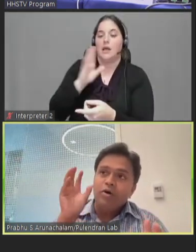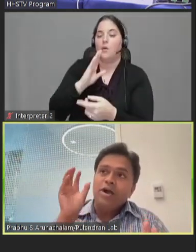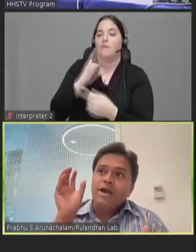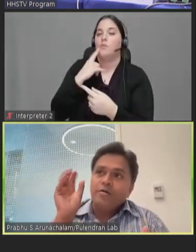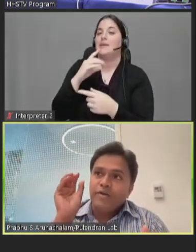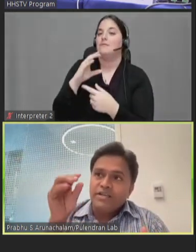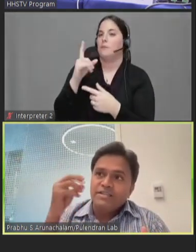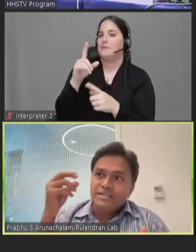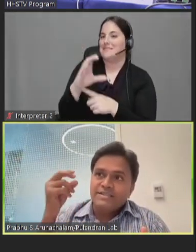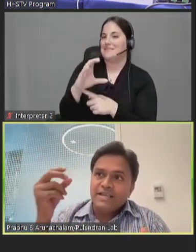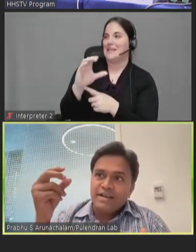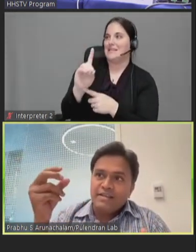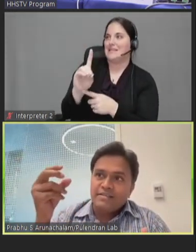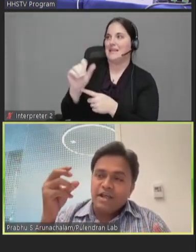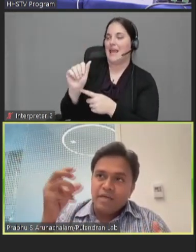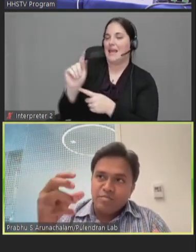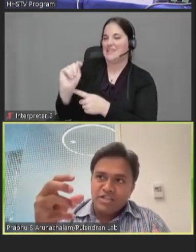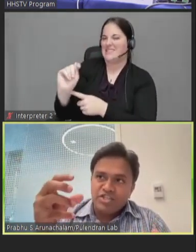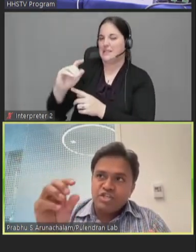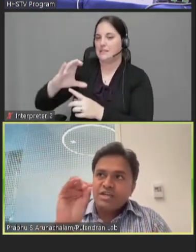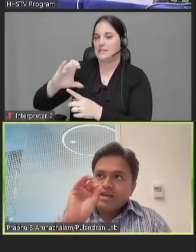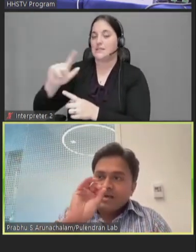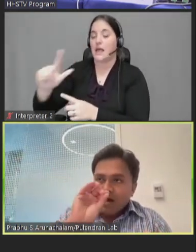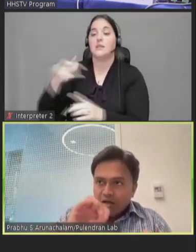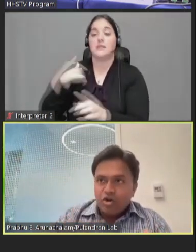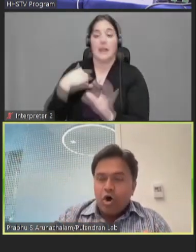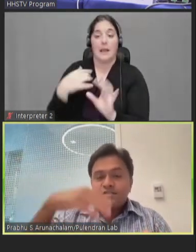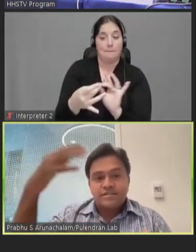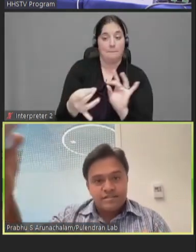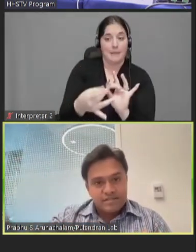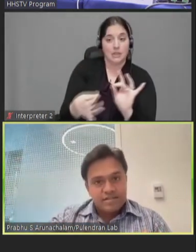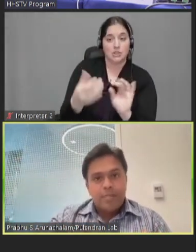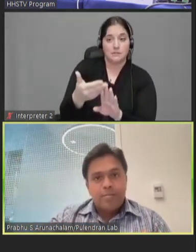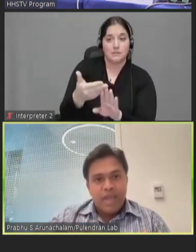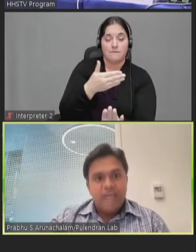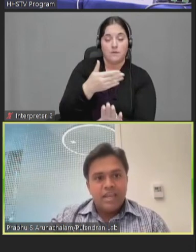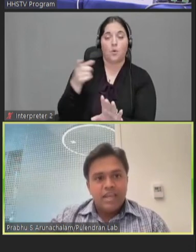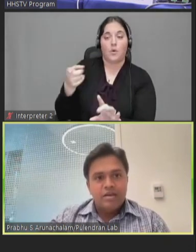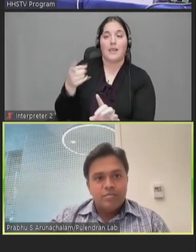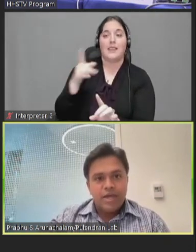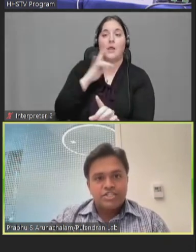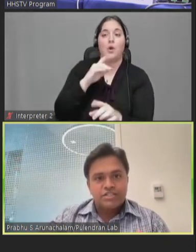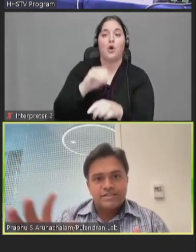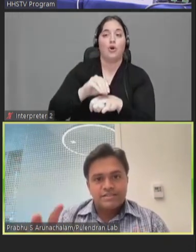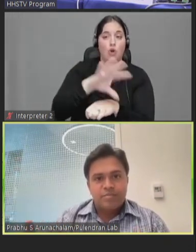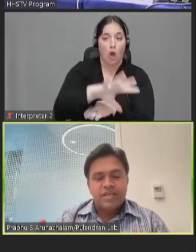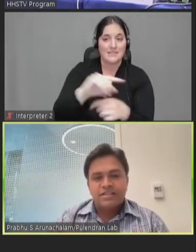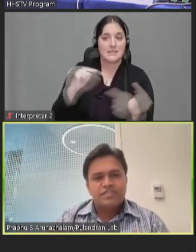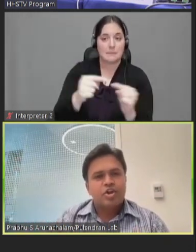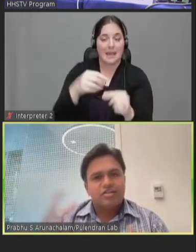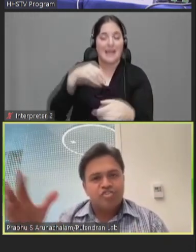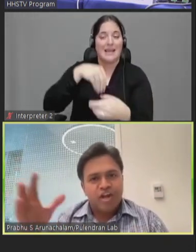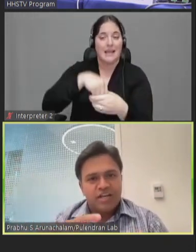whether this cell that I mentioned causes pain in patients is something that's not directly